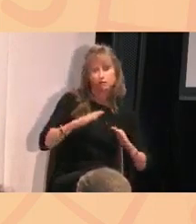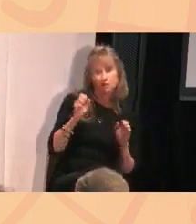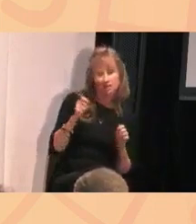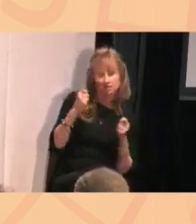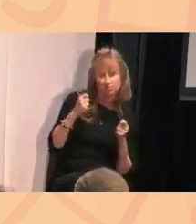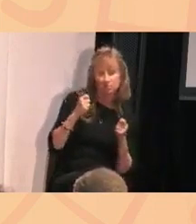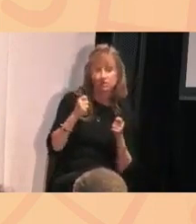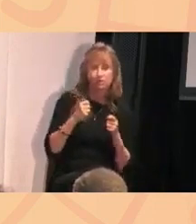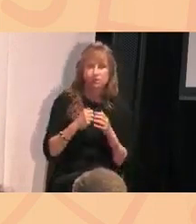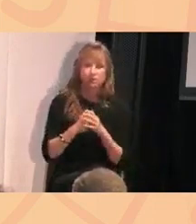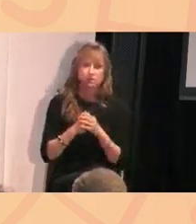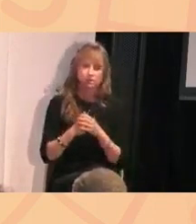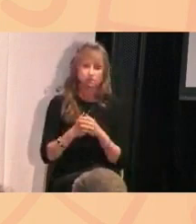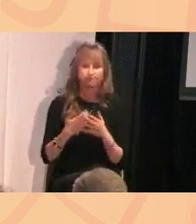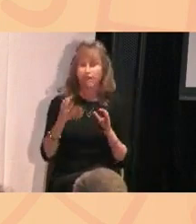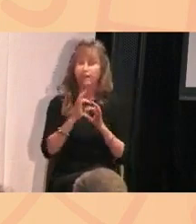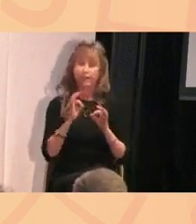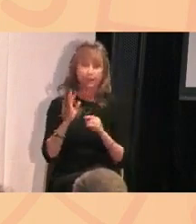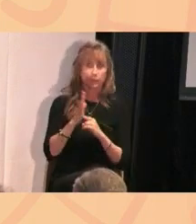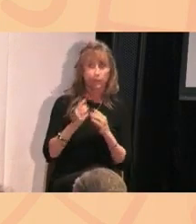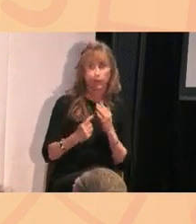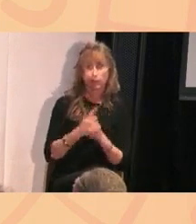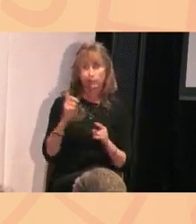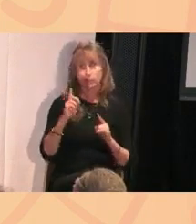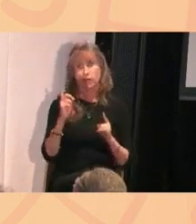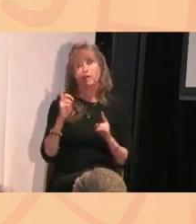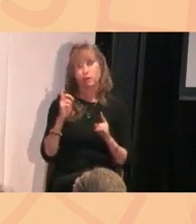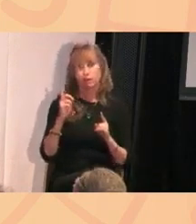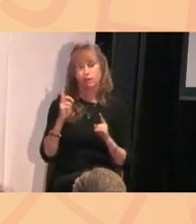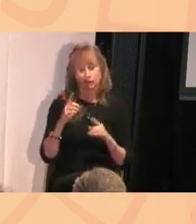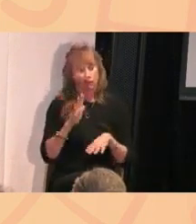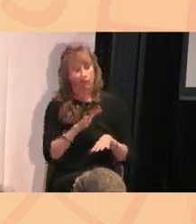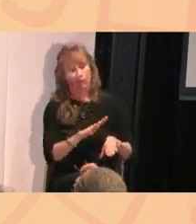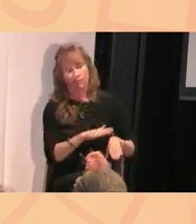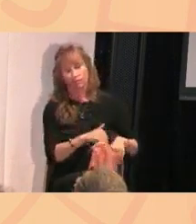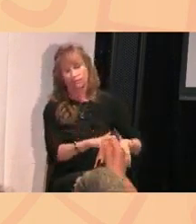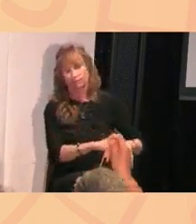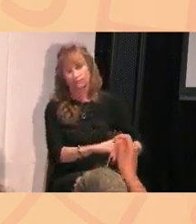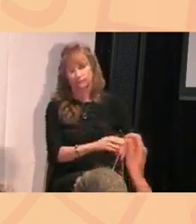So whenever we have our victories, they are always consigned to the little victory bin.